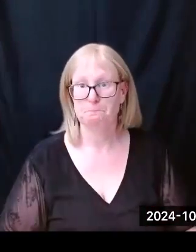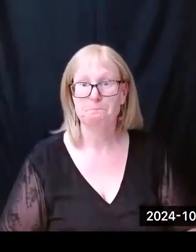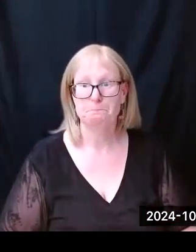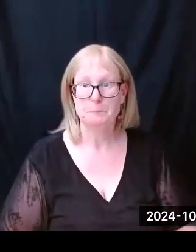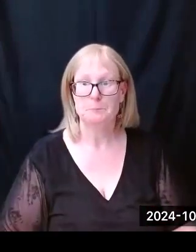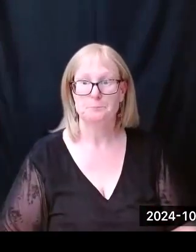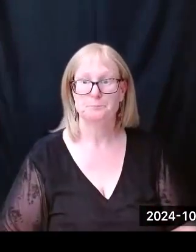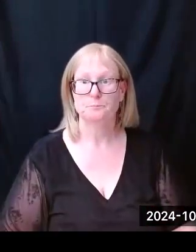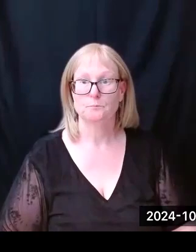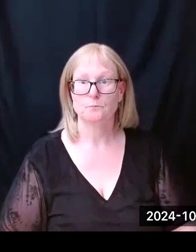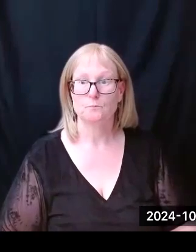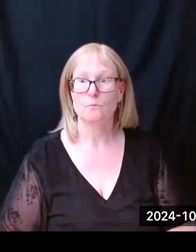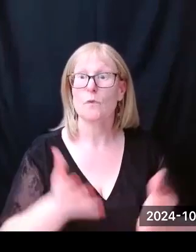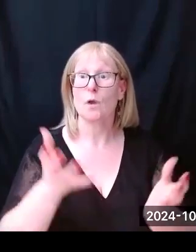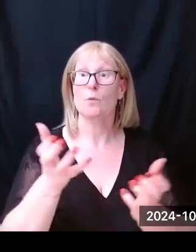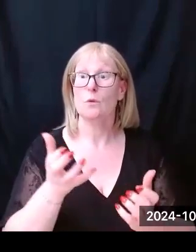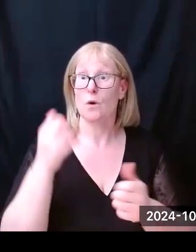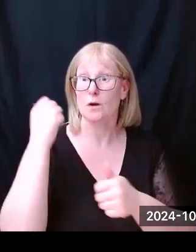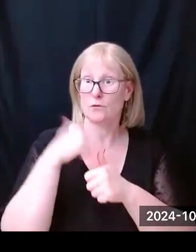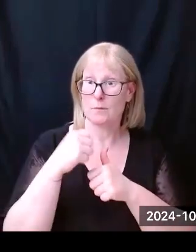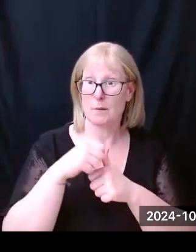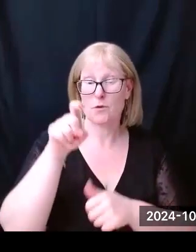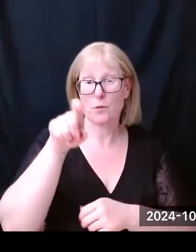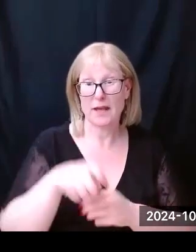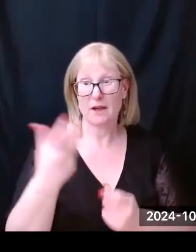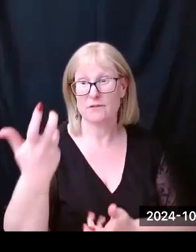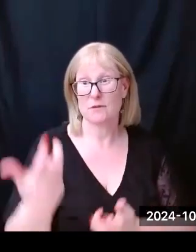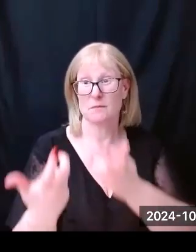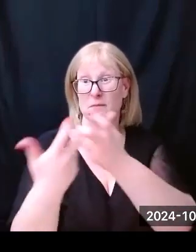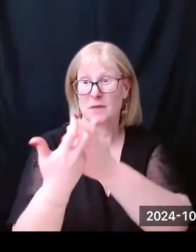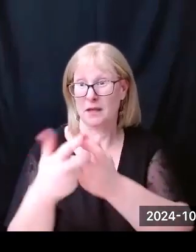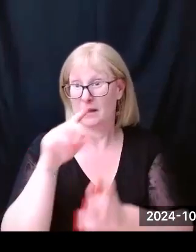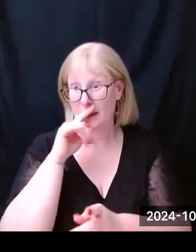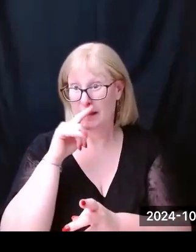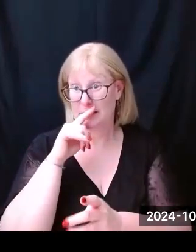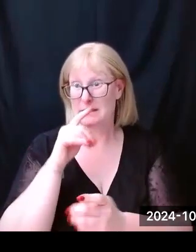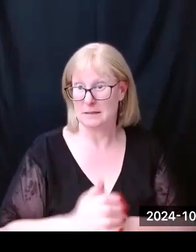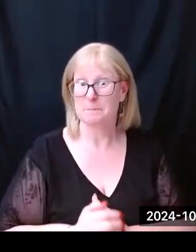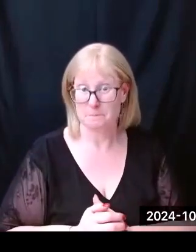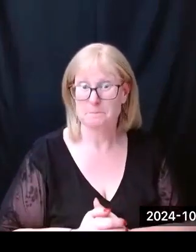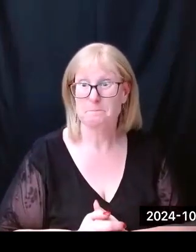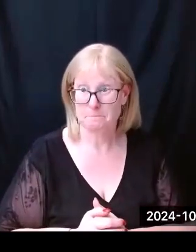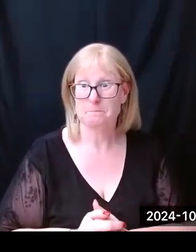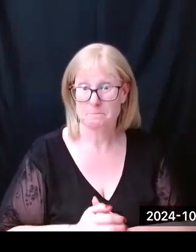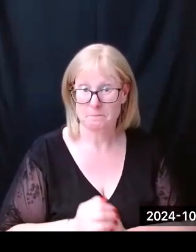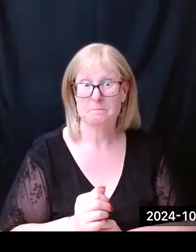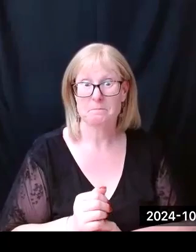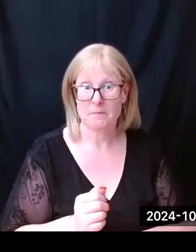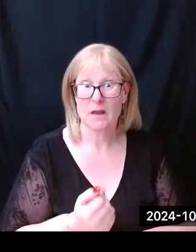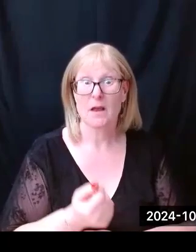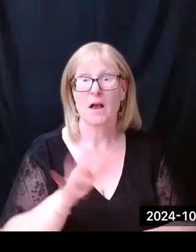We do want to remember that we have to meet kids where they are and take their perspective. This is like one of the common things that I get all the time.